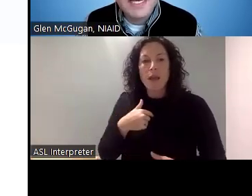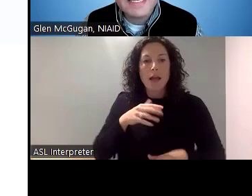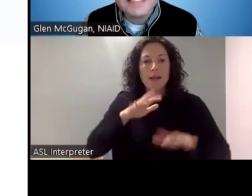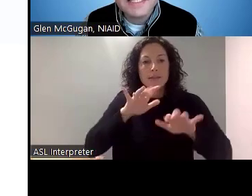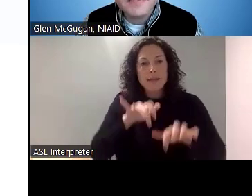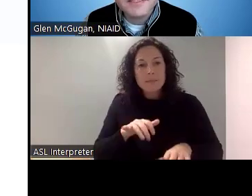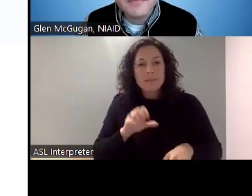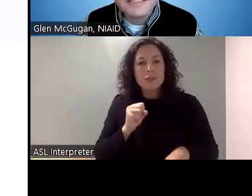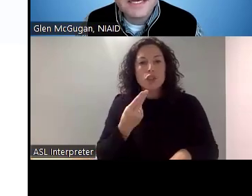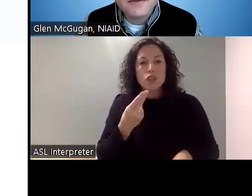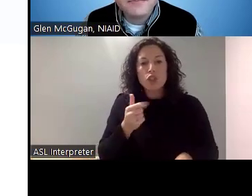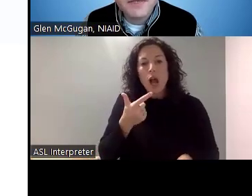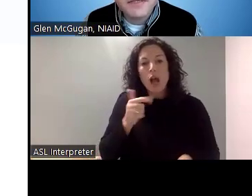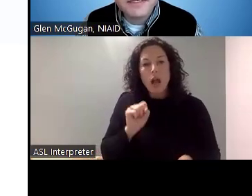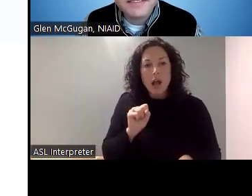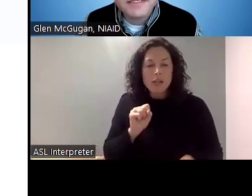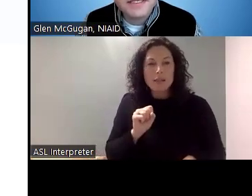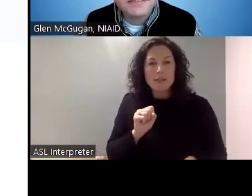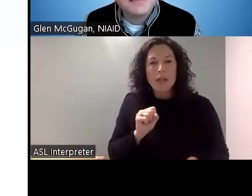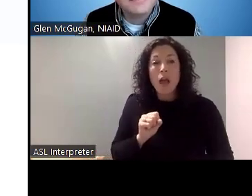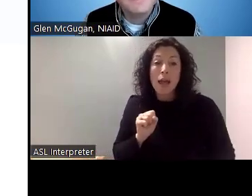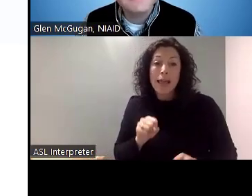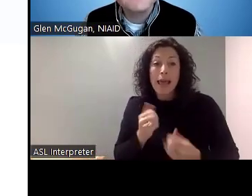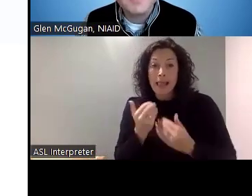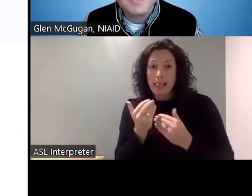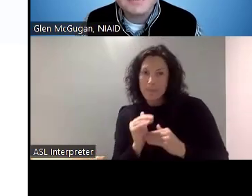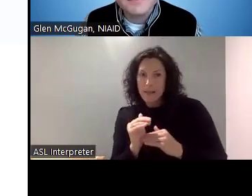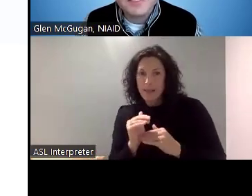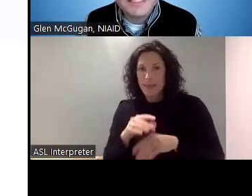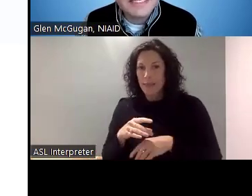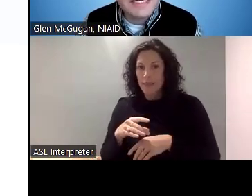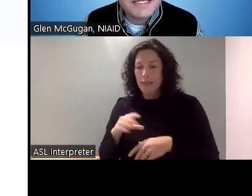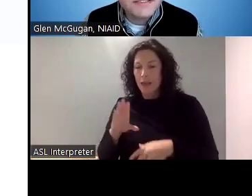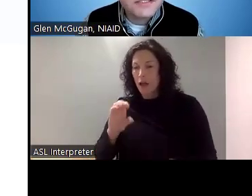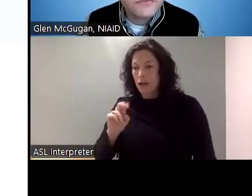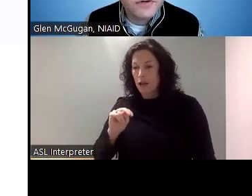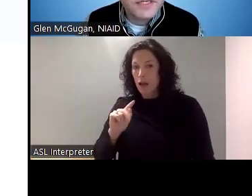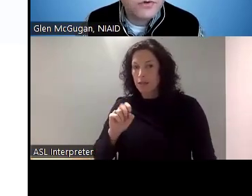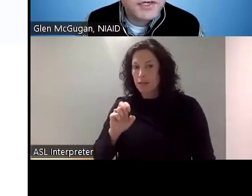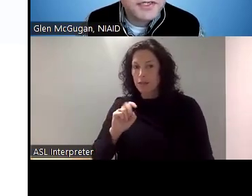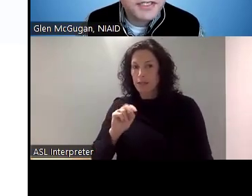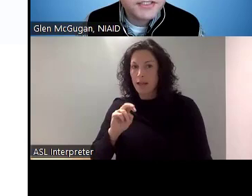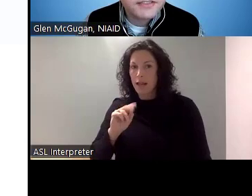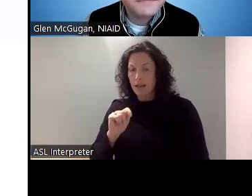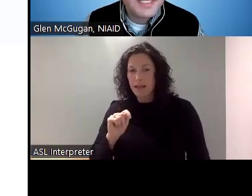I can limit it by South America as the continent. I can limit it by NIH as the funding organization.